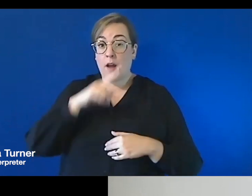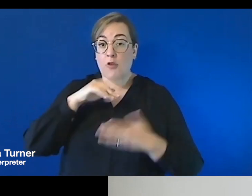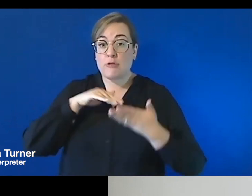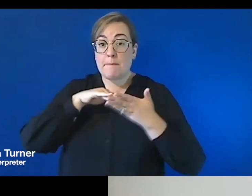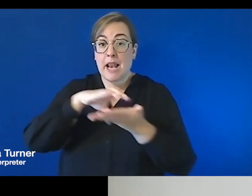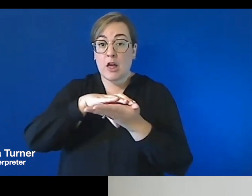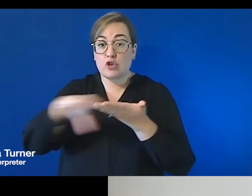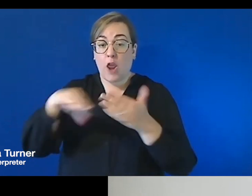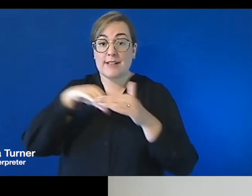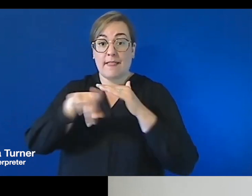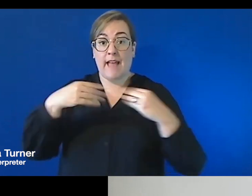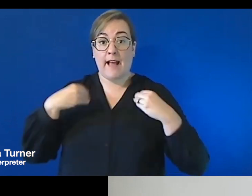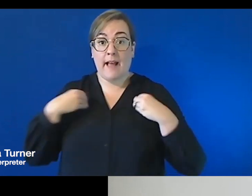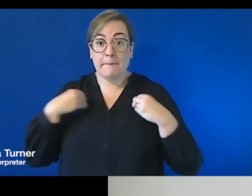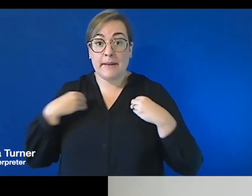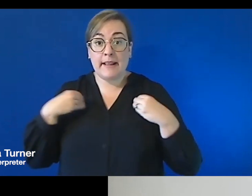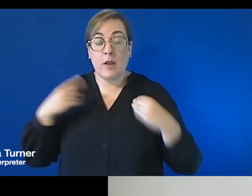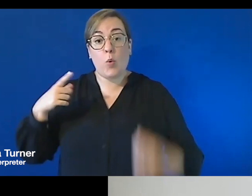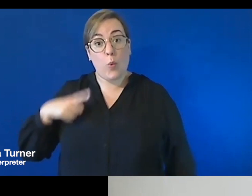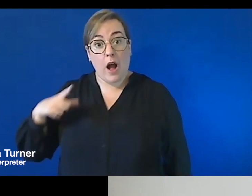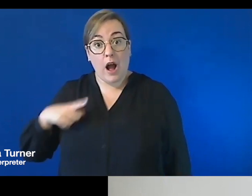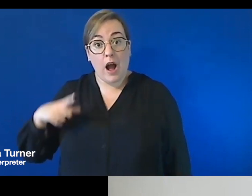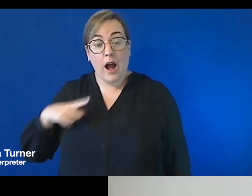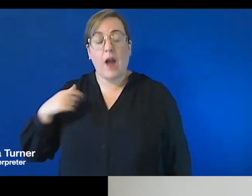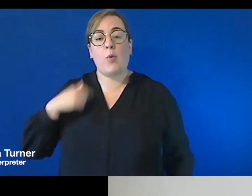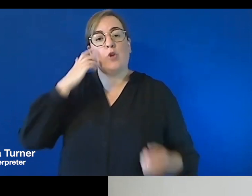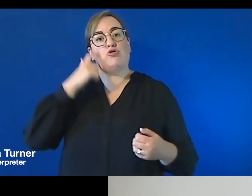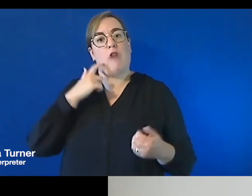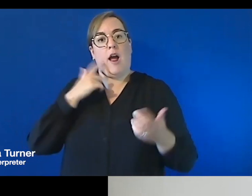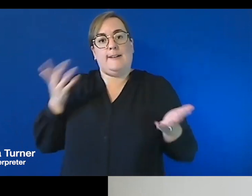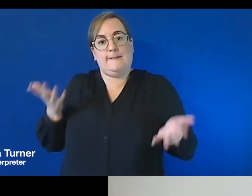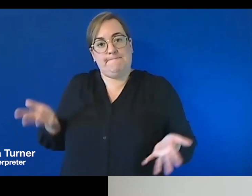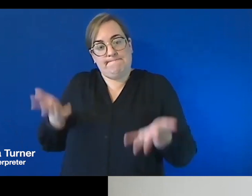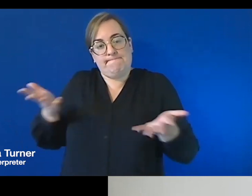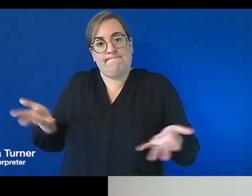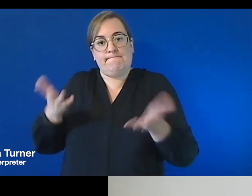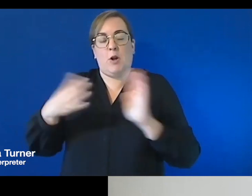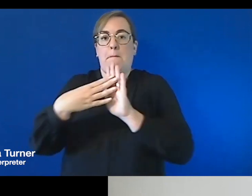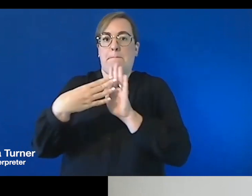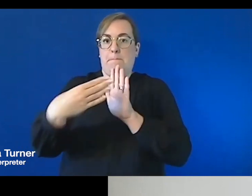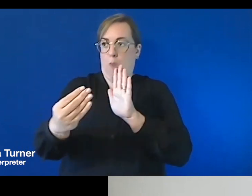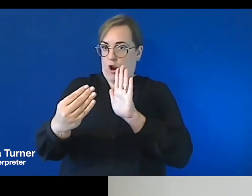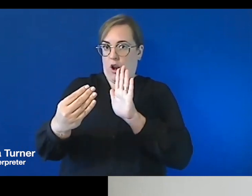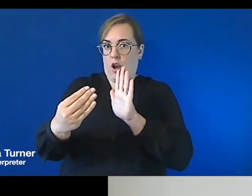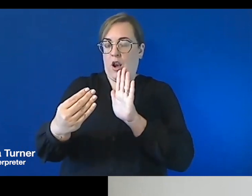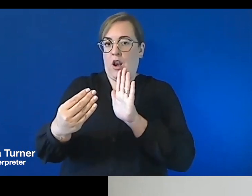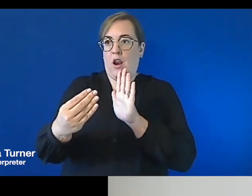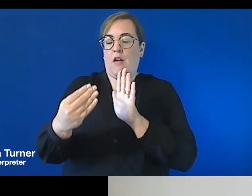because we were focused on founder focused model driven by a combination of research,